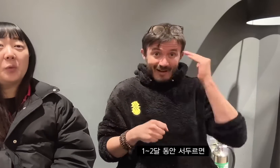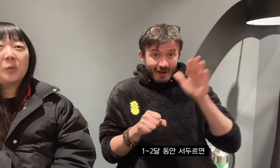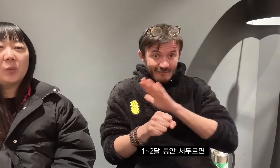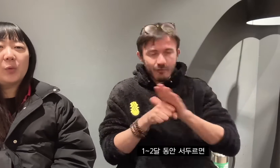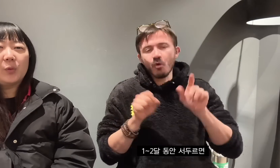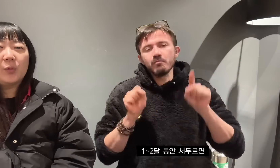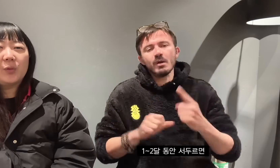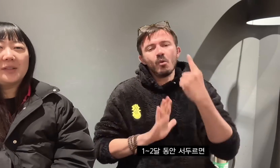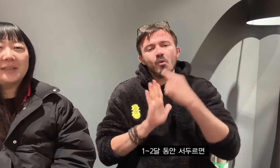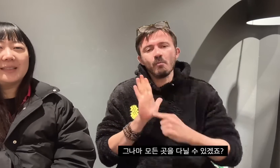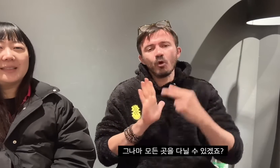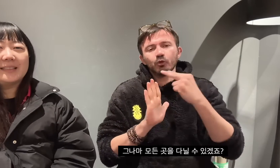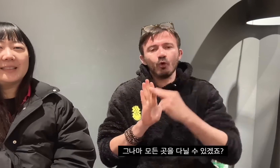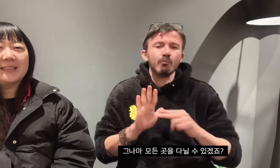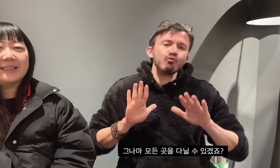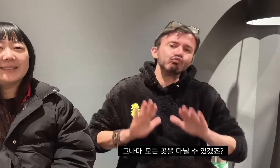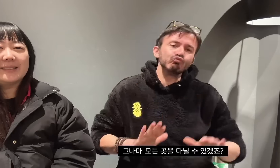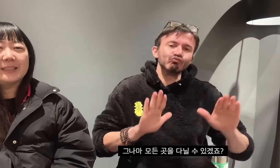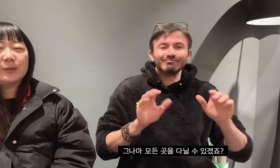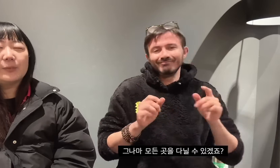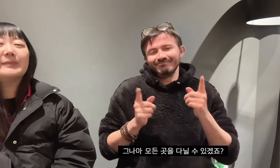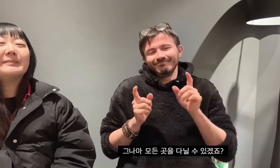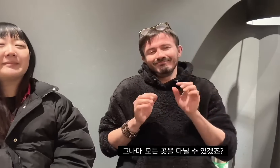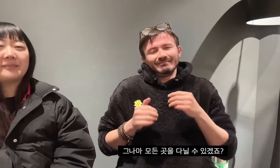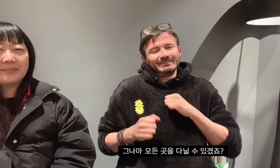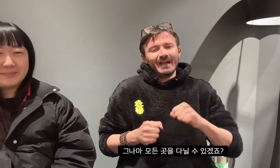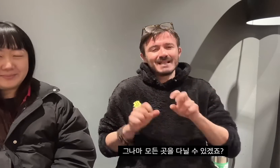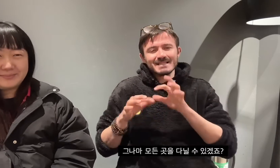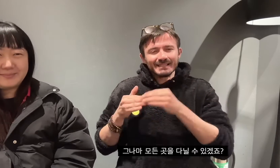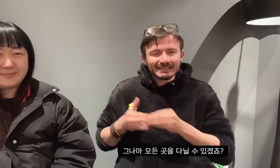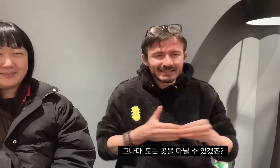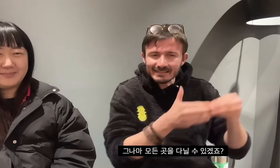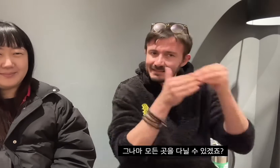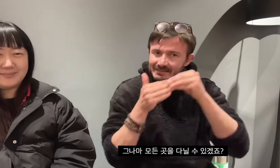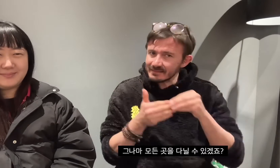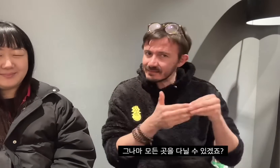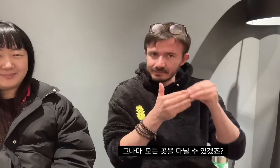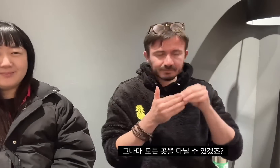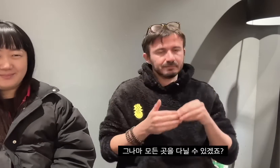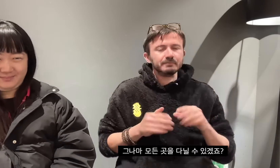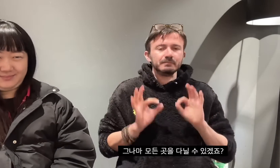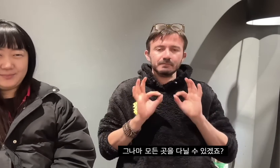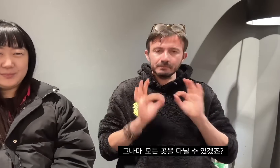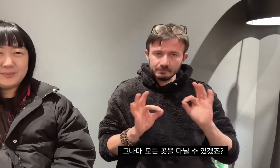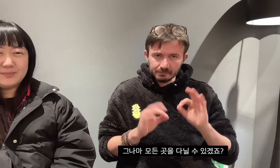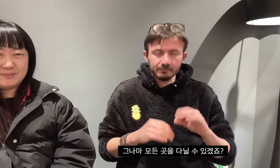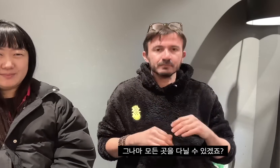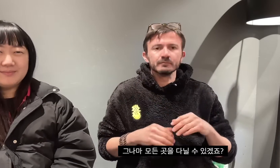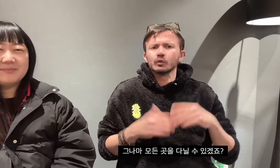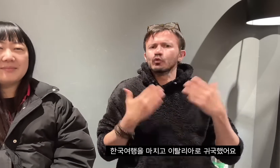If you hurry for 1-2 months, you can go everywhere, right?